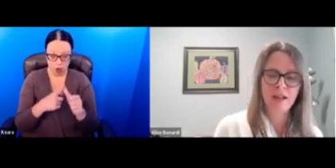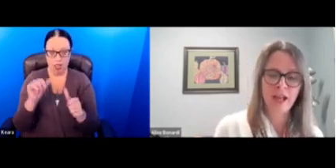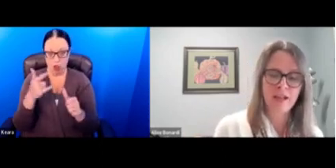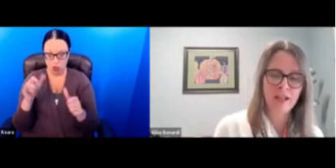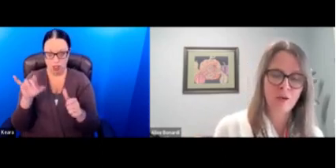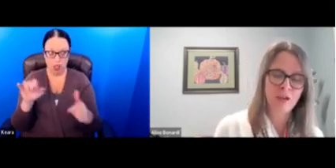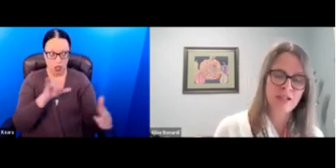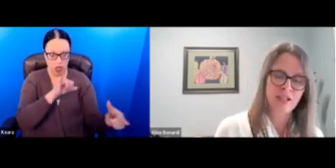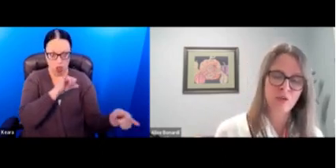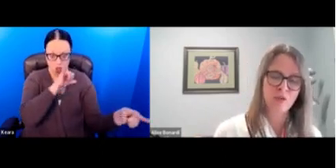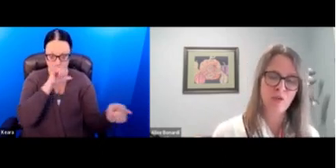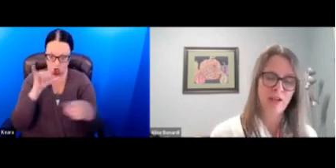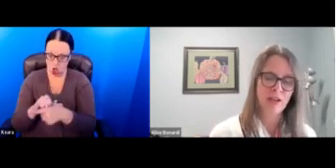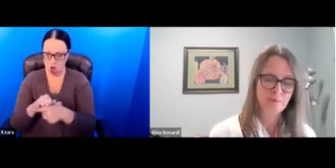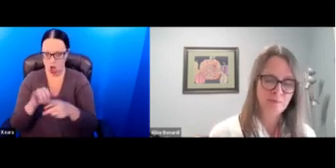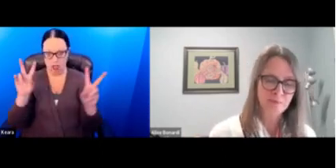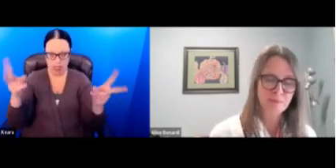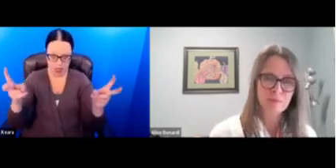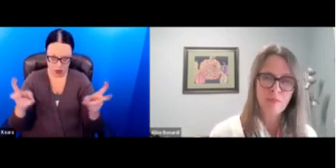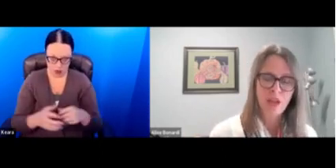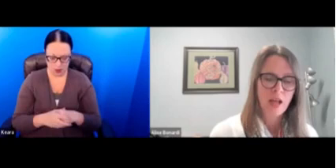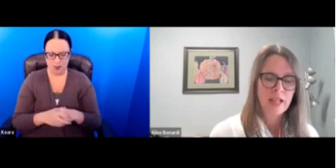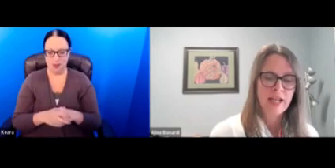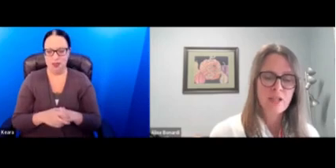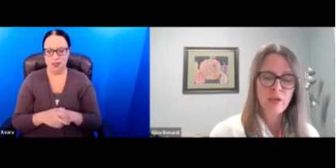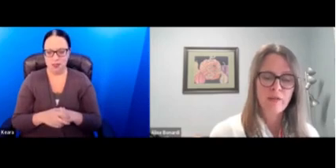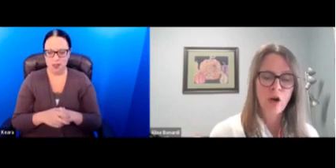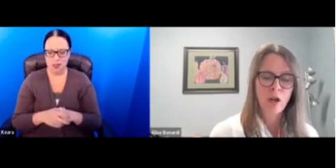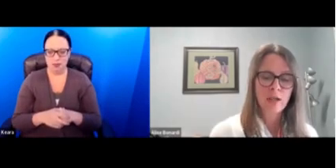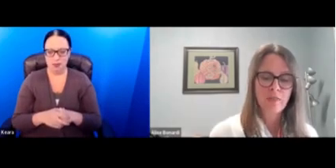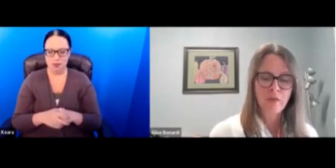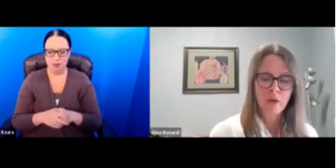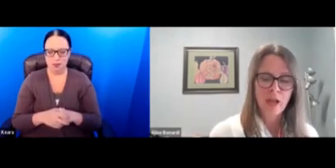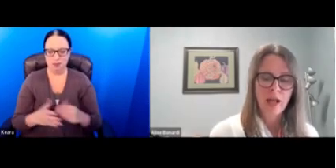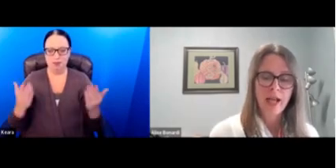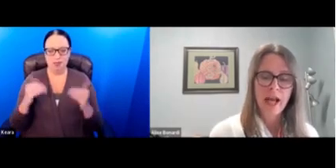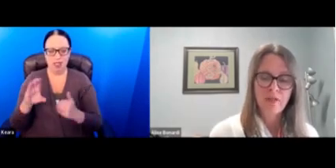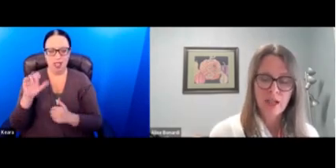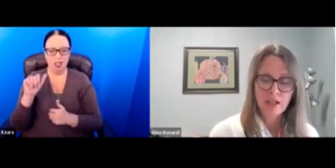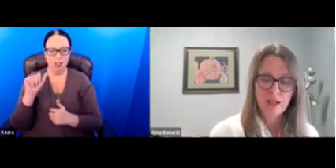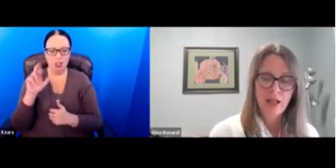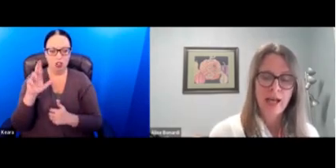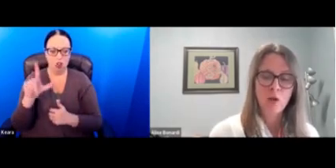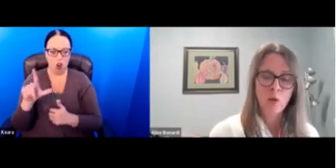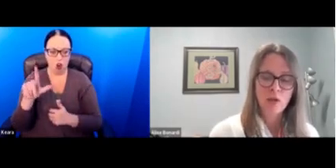that the organization was provided. Next we have Carl Lipford, an advocate at core